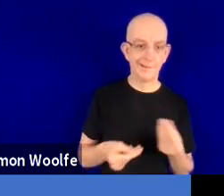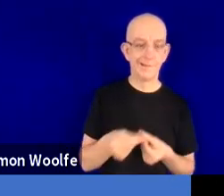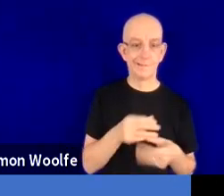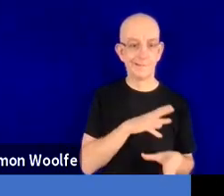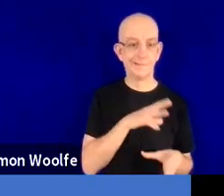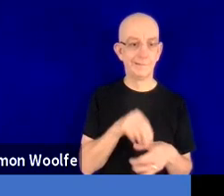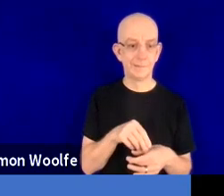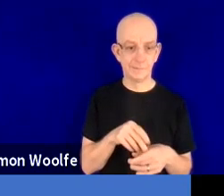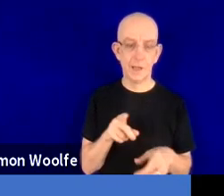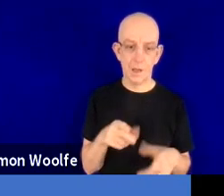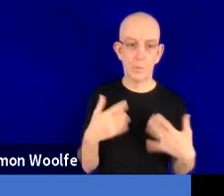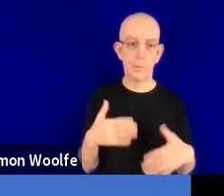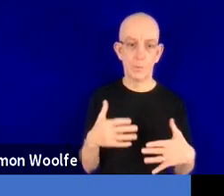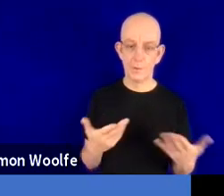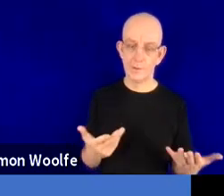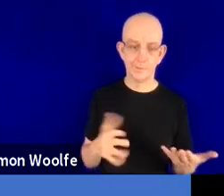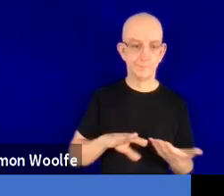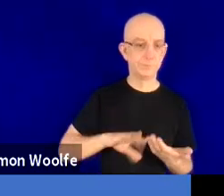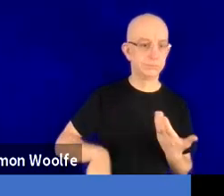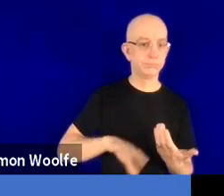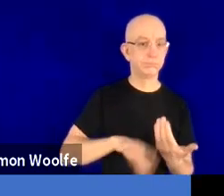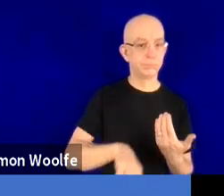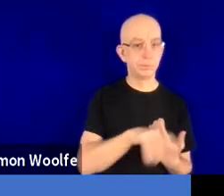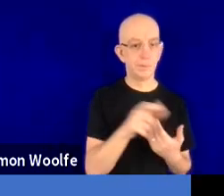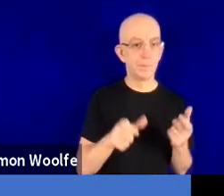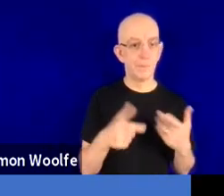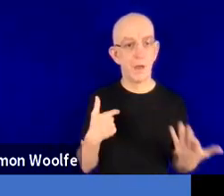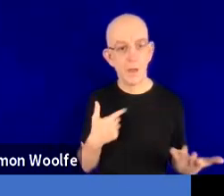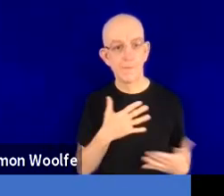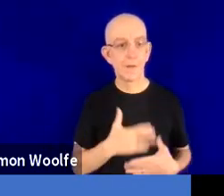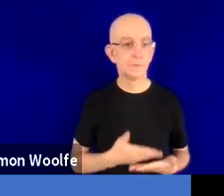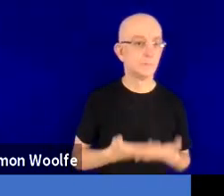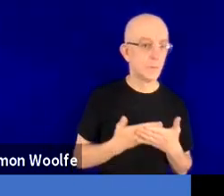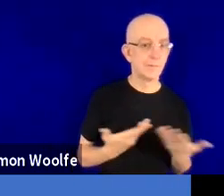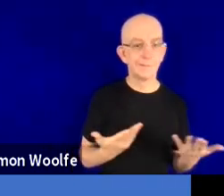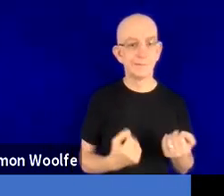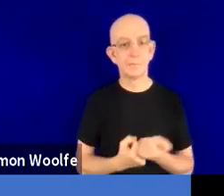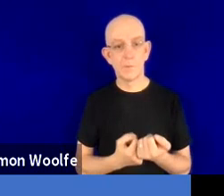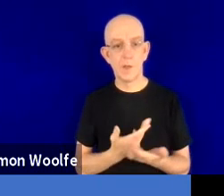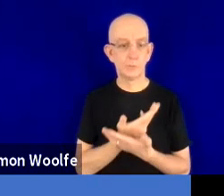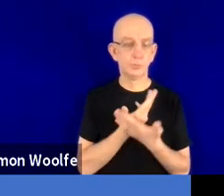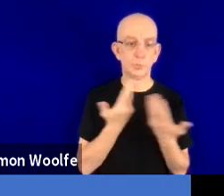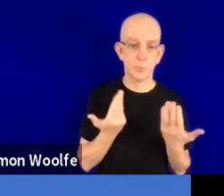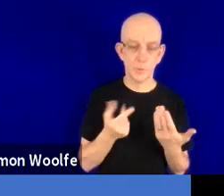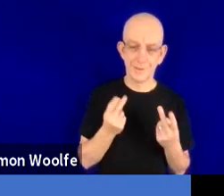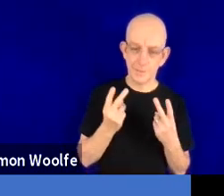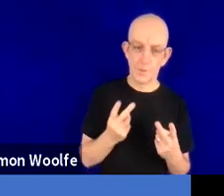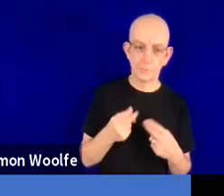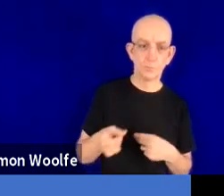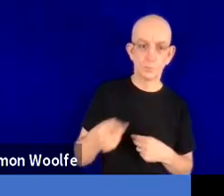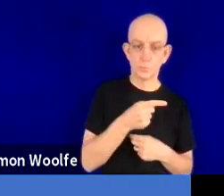to make it compatible with work because it supports socioeconomic inclusion but also compatible with other income security benefits